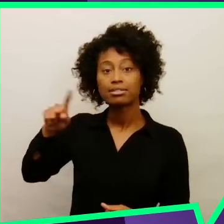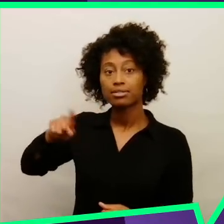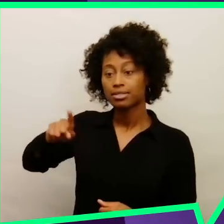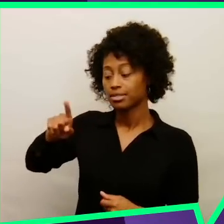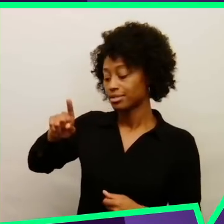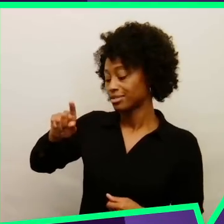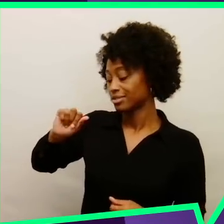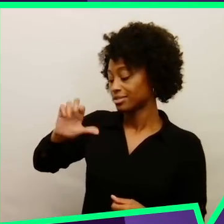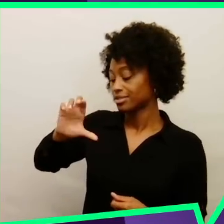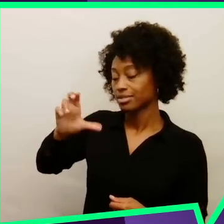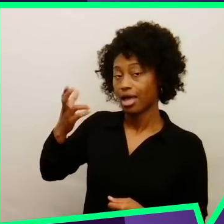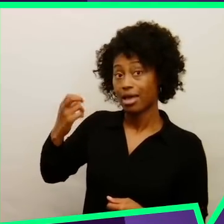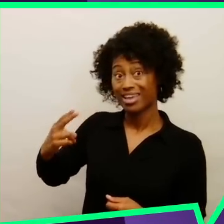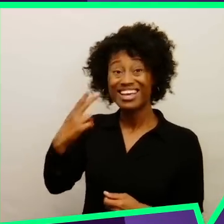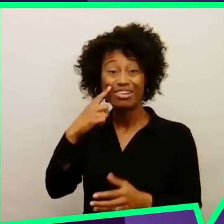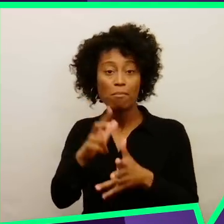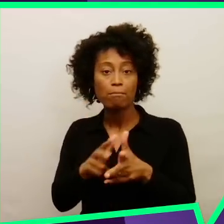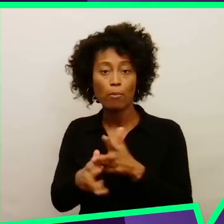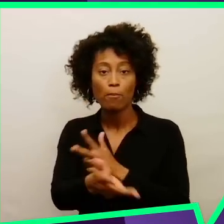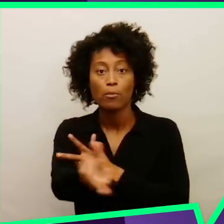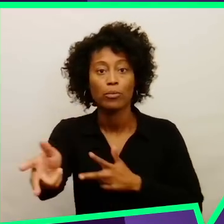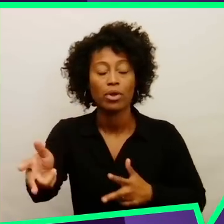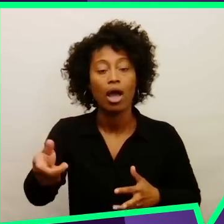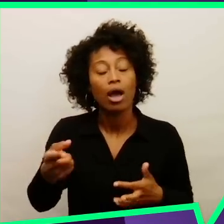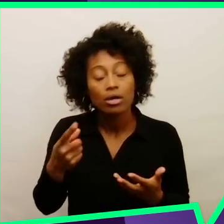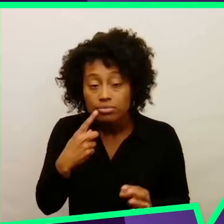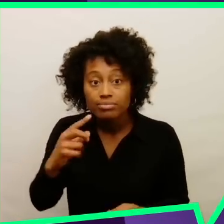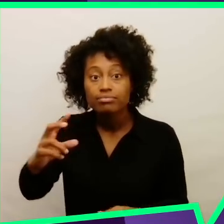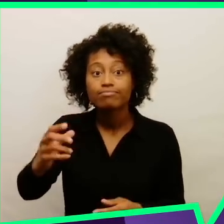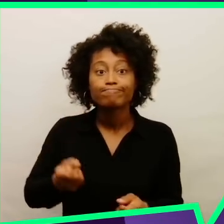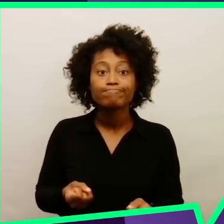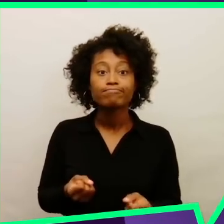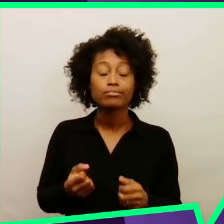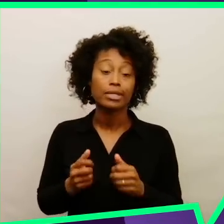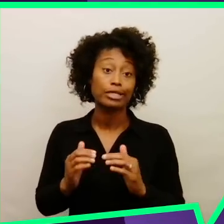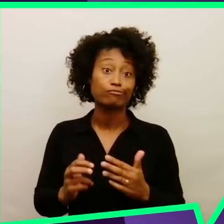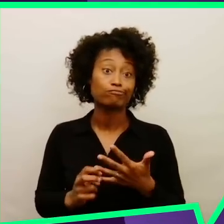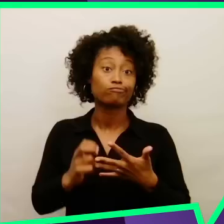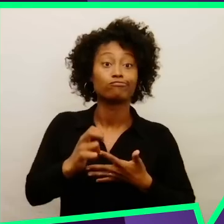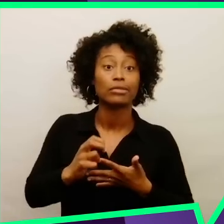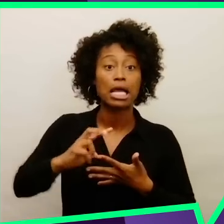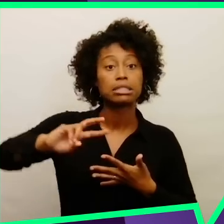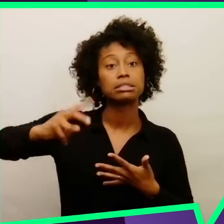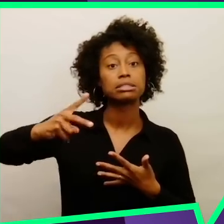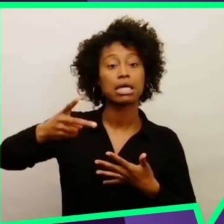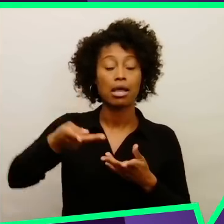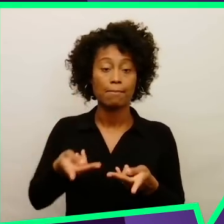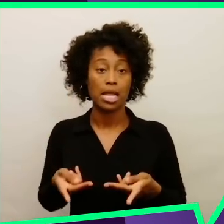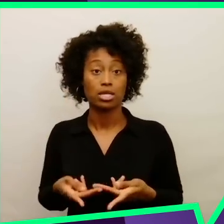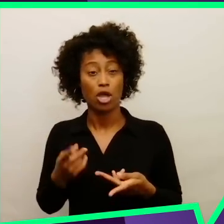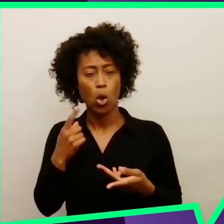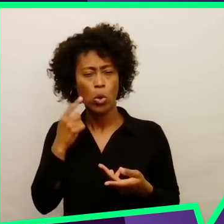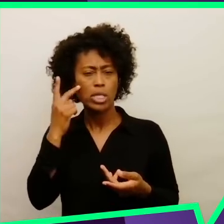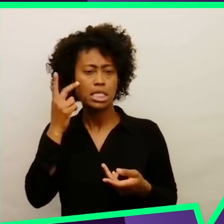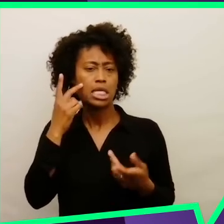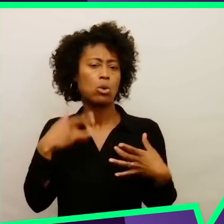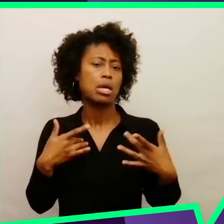We just saw Zach pummel through to be second place. So let's find out what they're going to have happen here in this final straightaway.